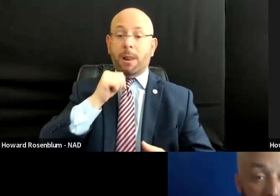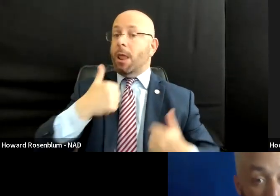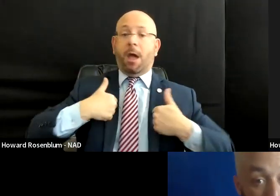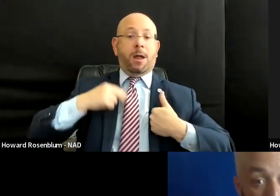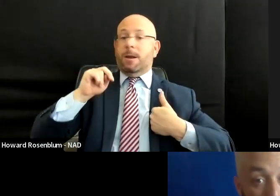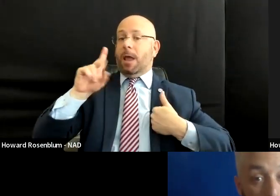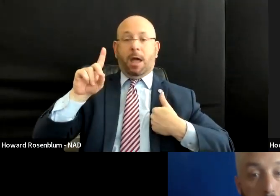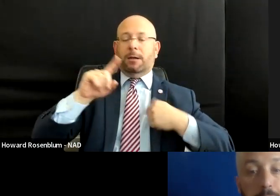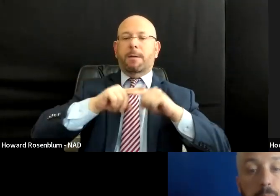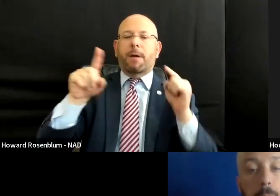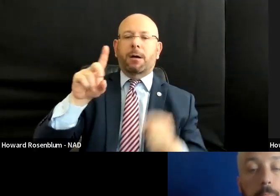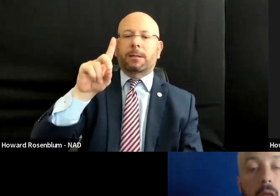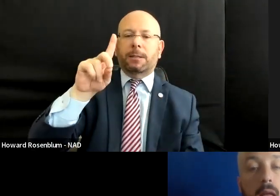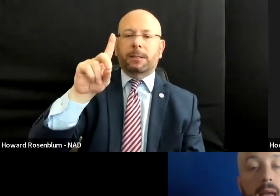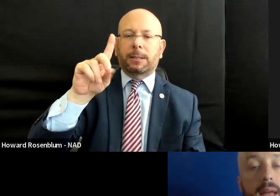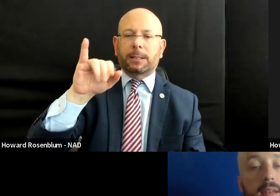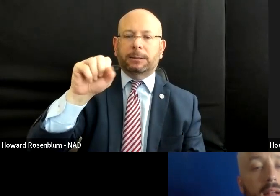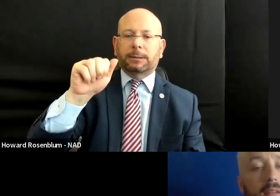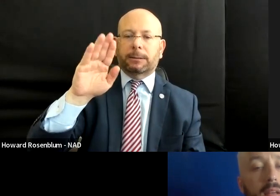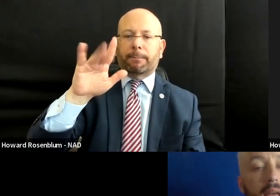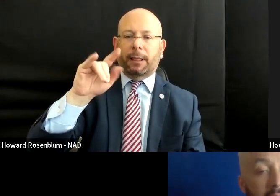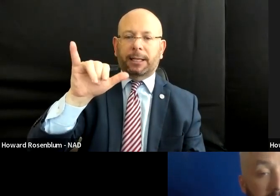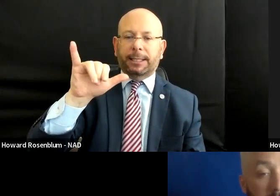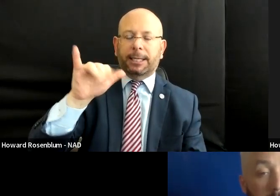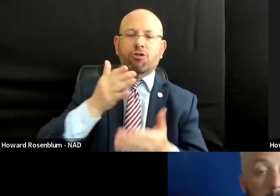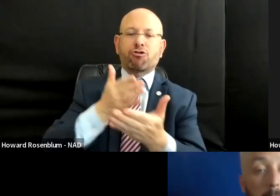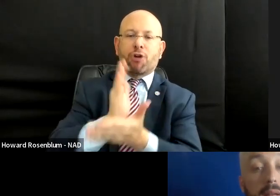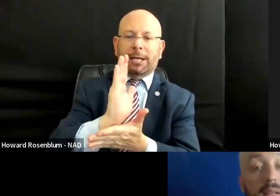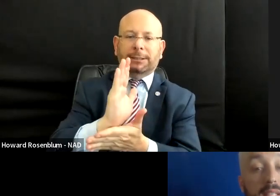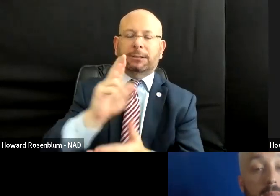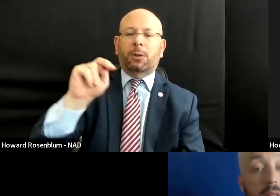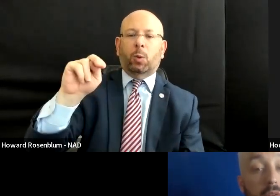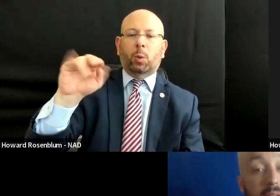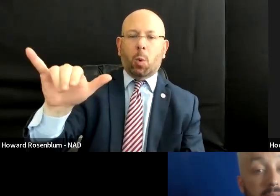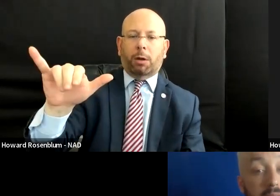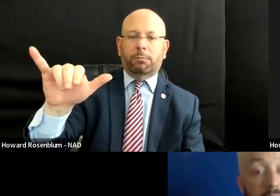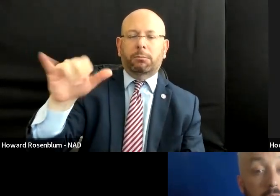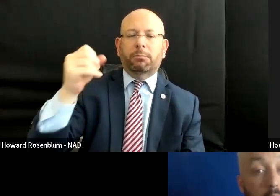call center and the amount of in-person work has greatly reduced so that's the issue